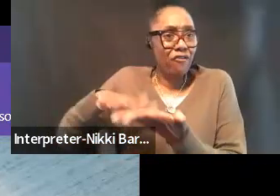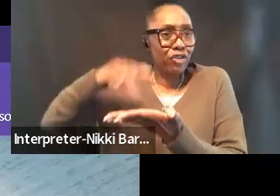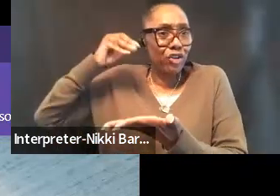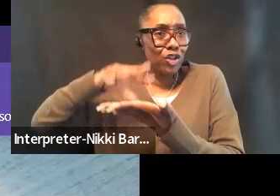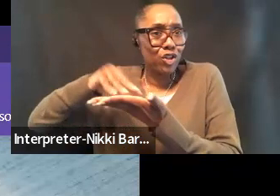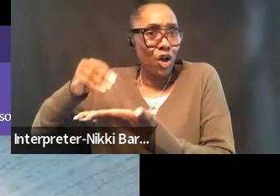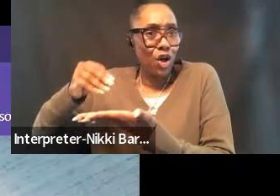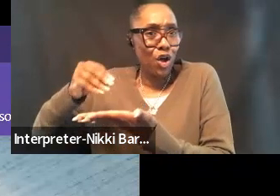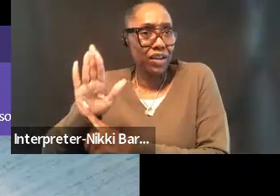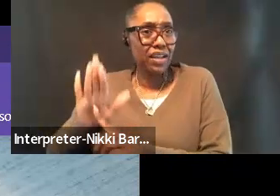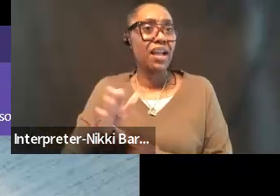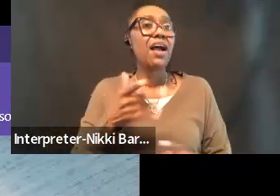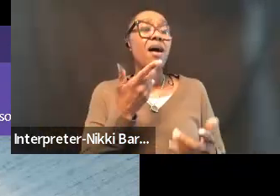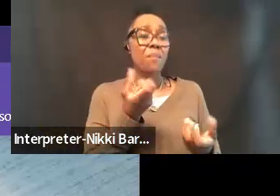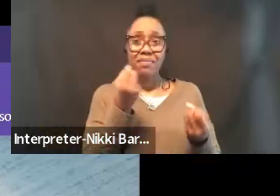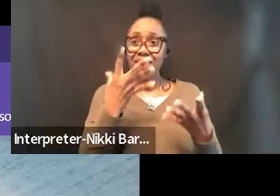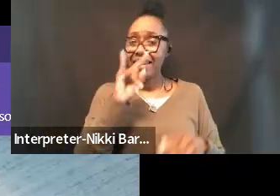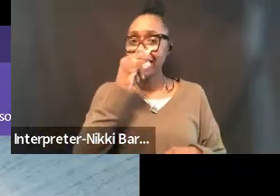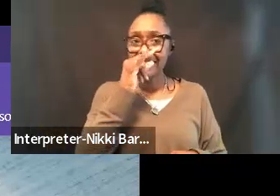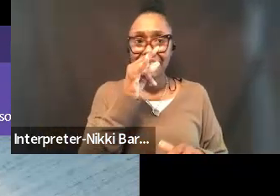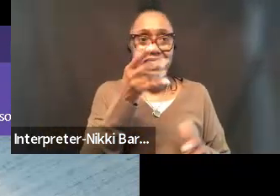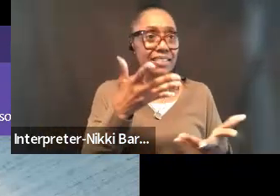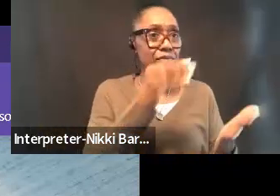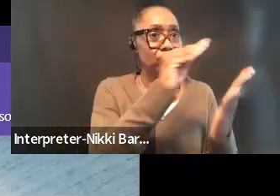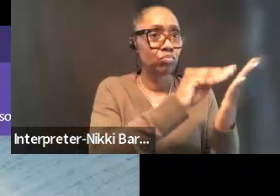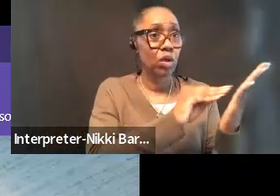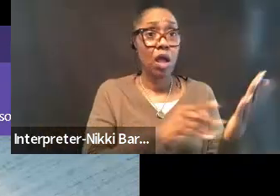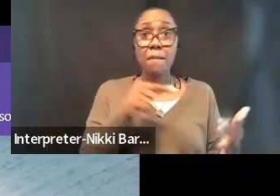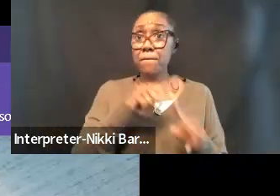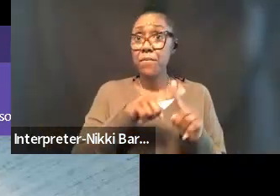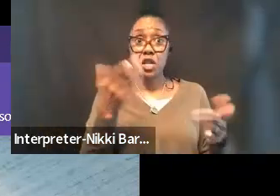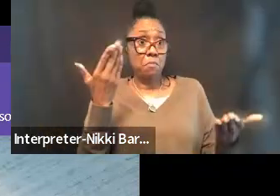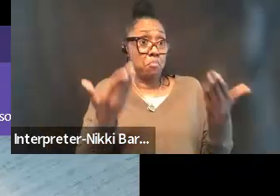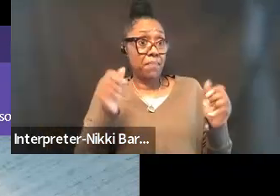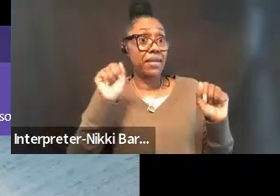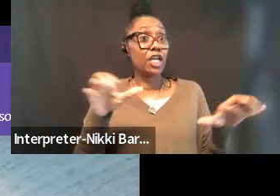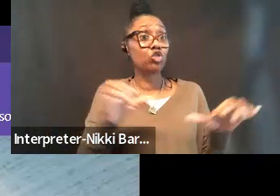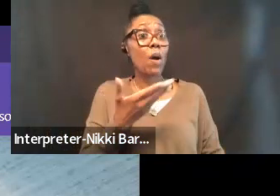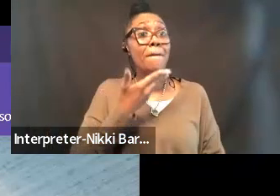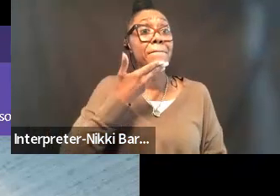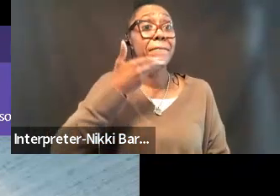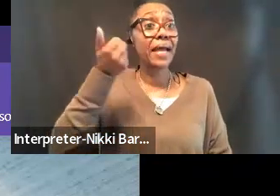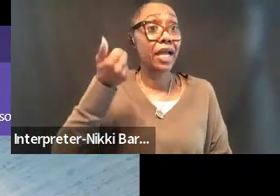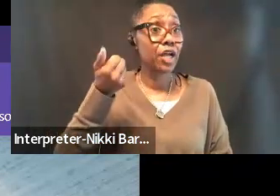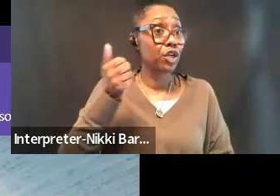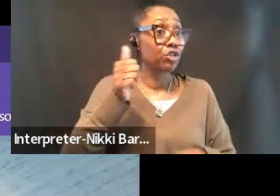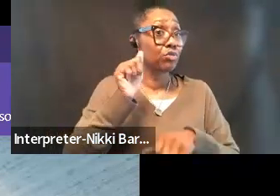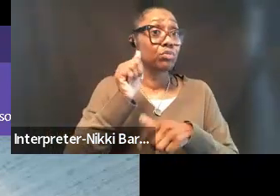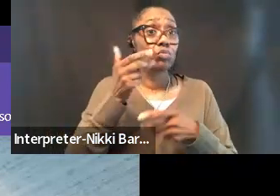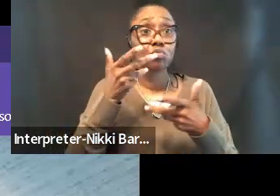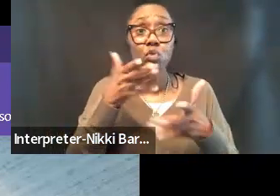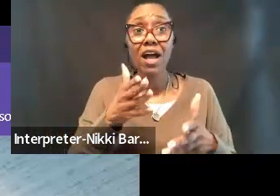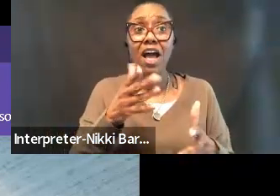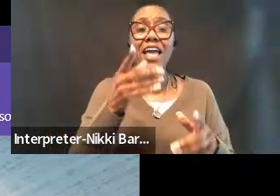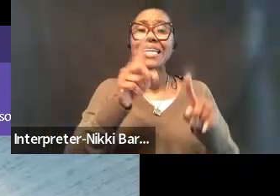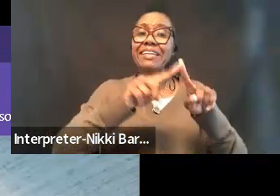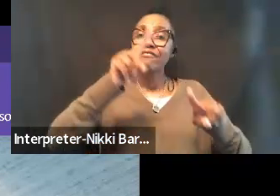Performing like this on written tests, but they probably could do a much better job if they were given alternate ways to show that they know.